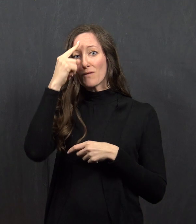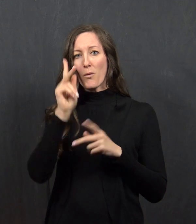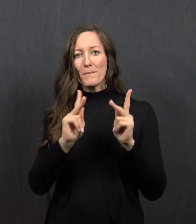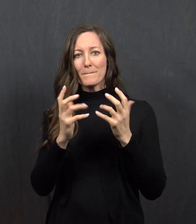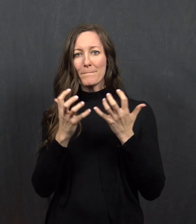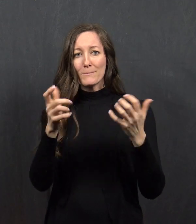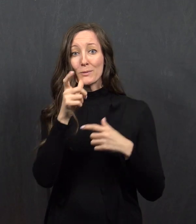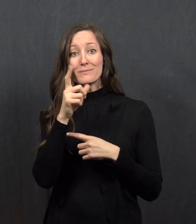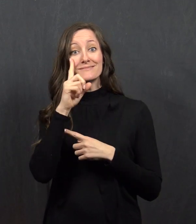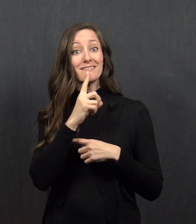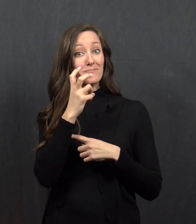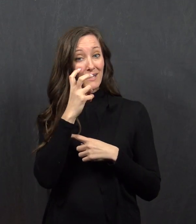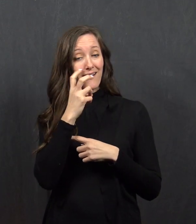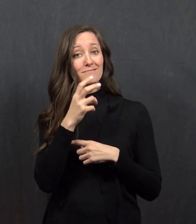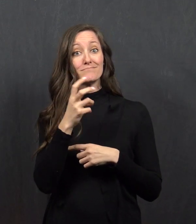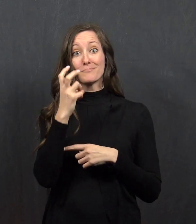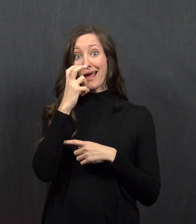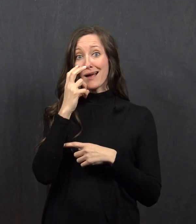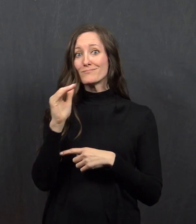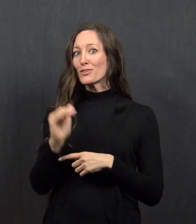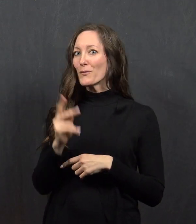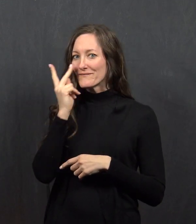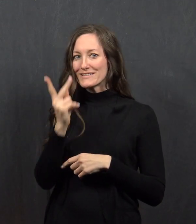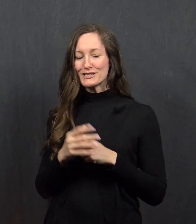blind, low vision, or DeafBlind.